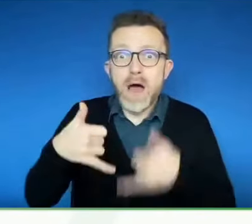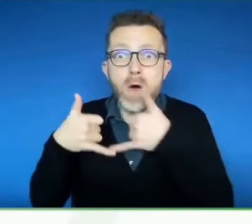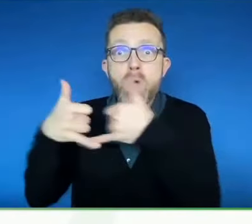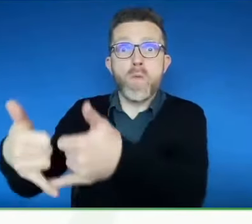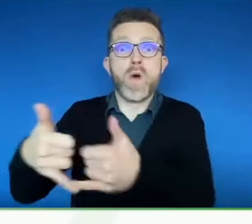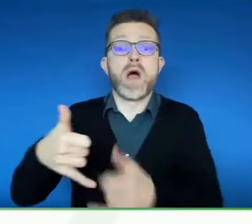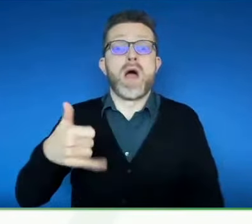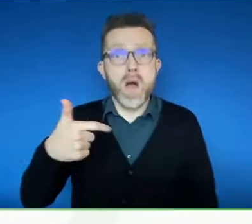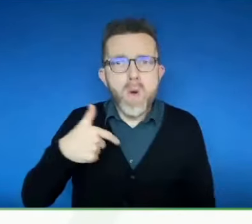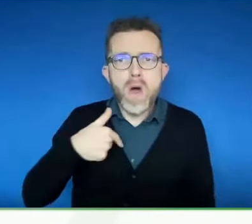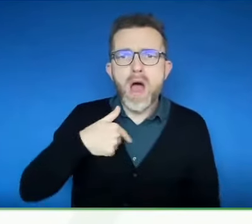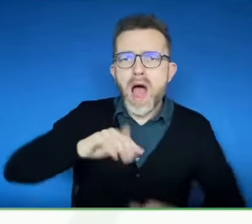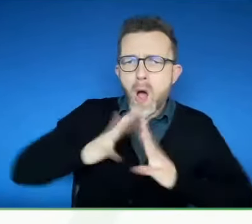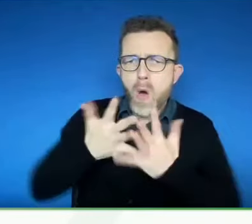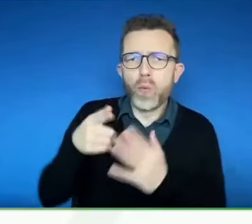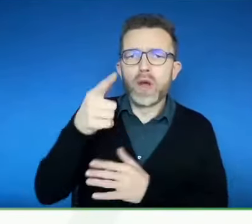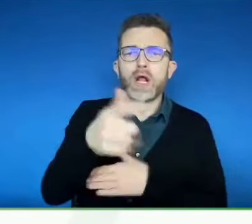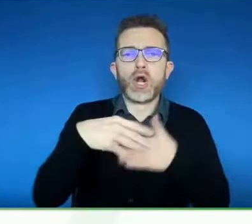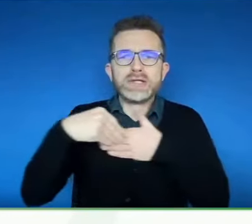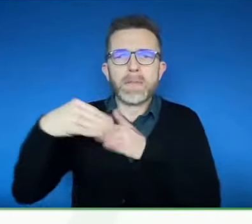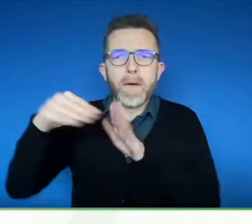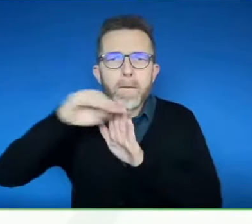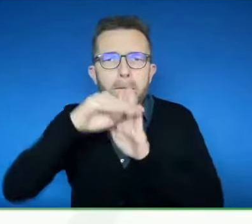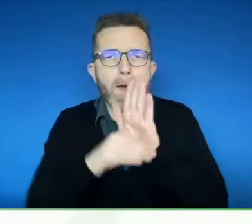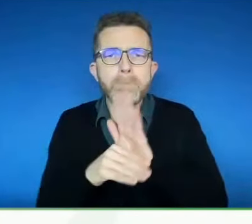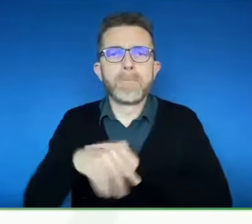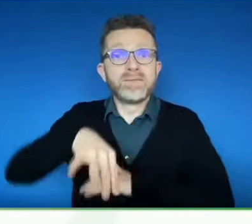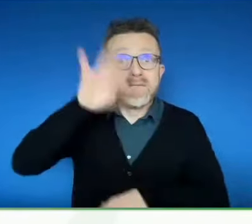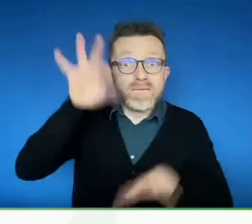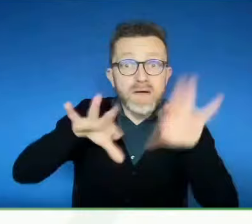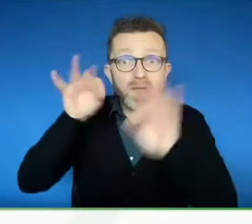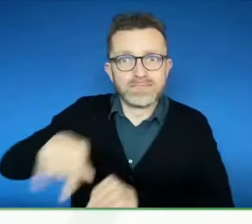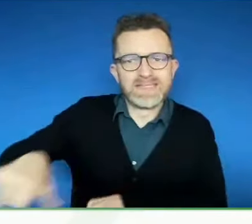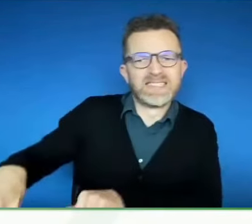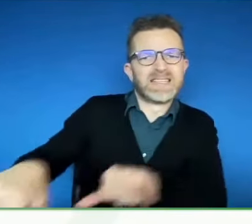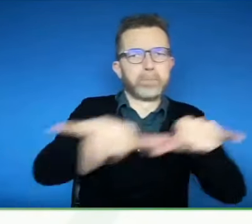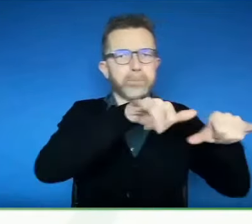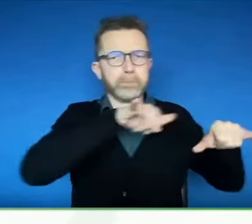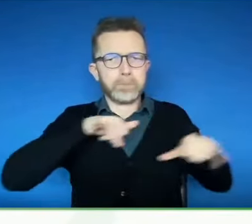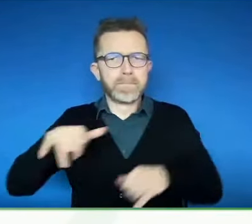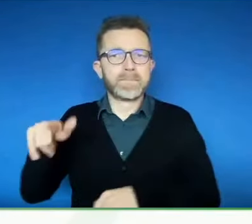You cannot just do a program, finish it, be excited and going to the world hoping for the best. Everything gets in the way.